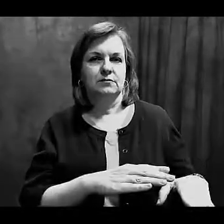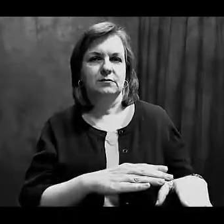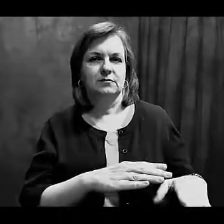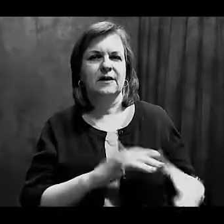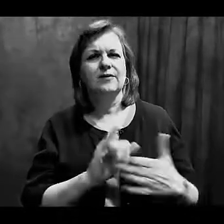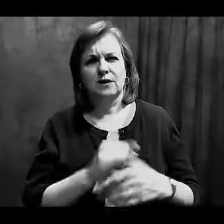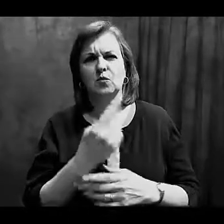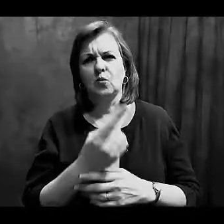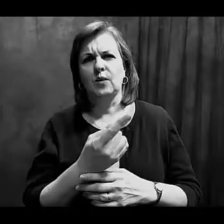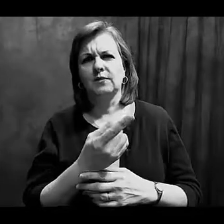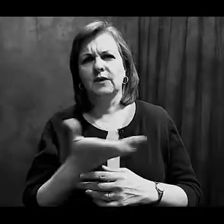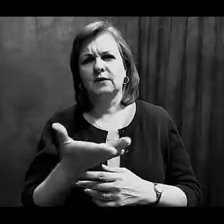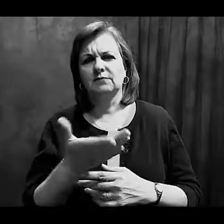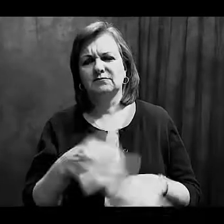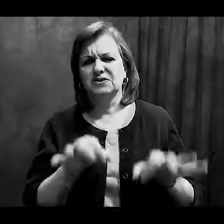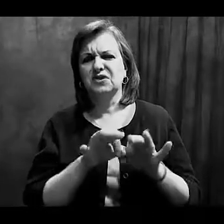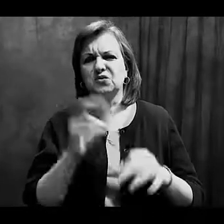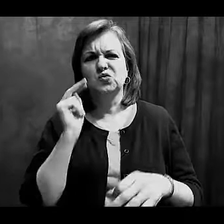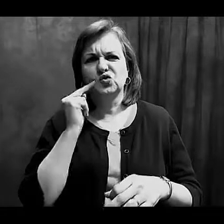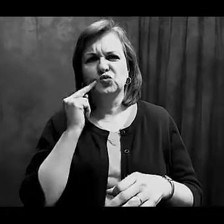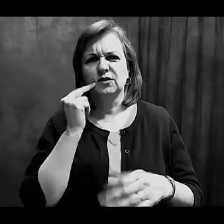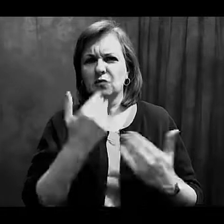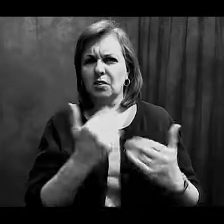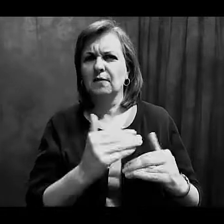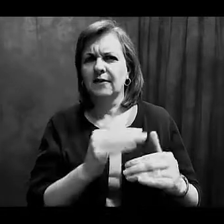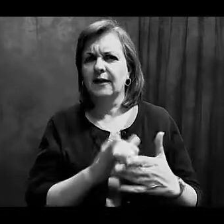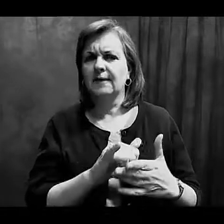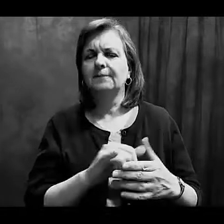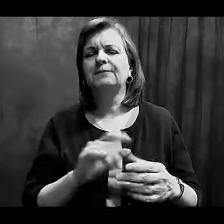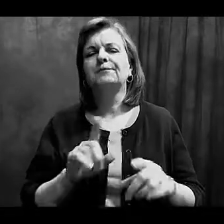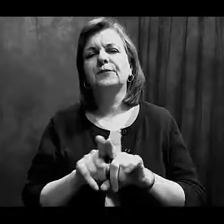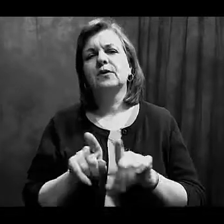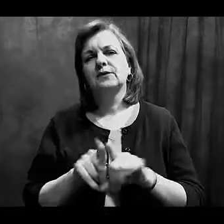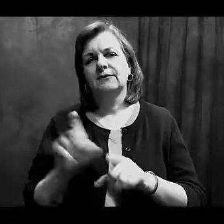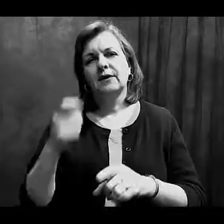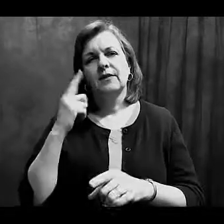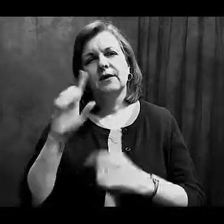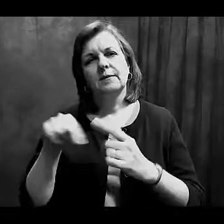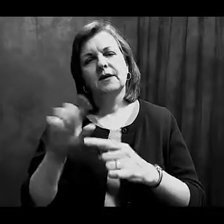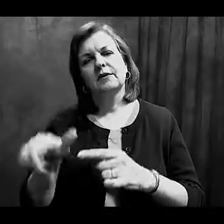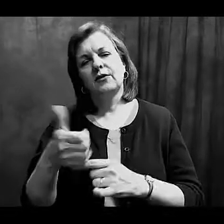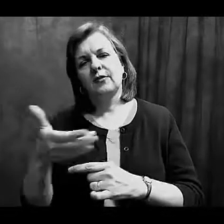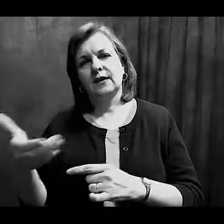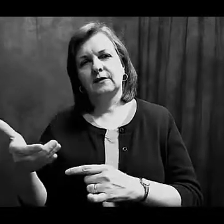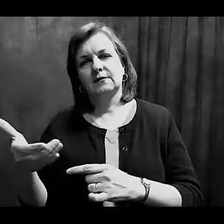and that's certainly one group - essential nutrients - but we also have to think about